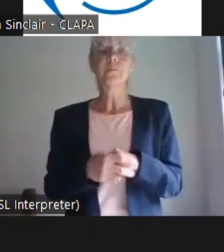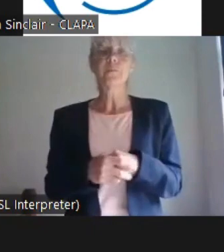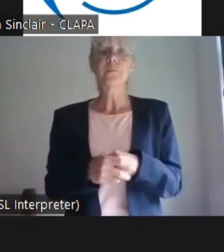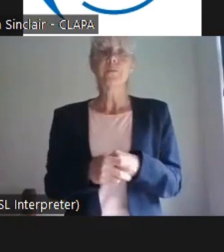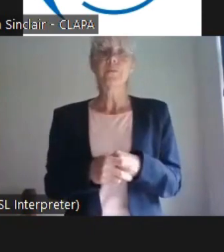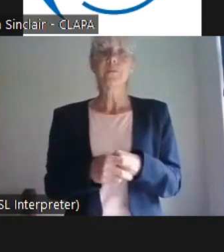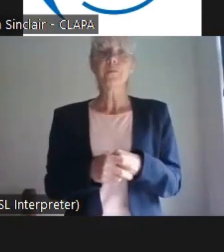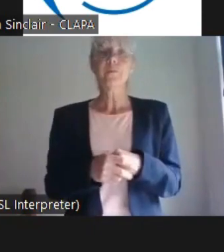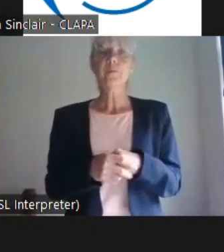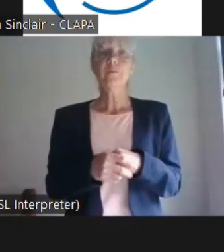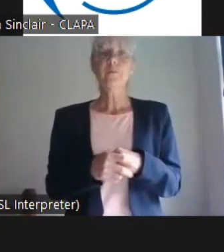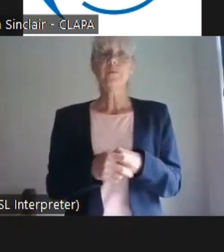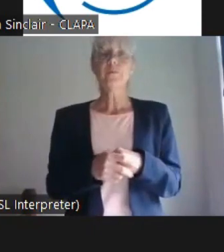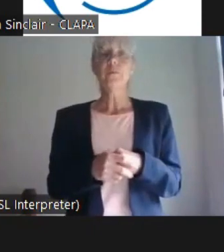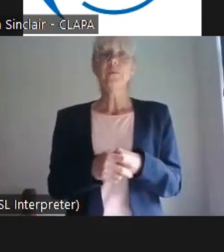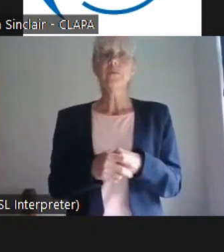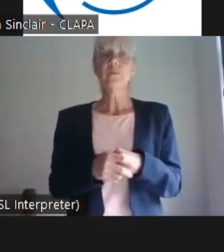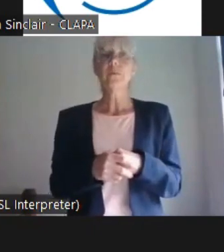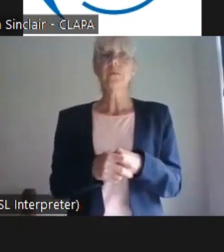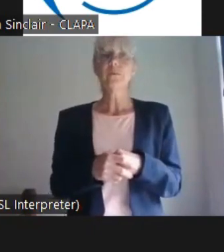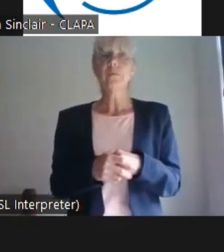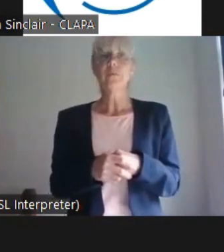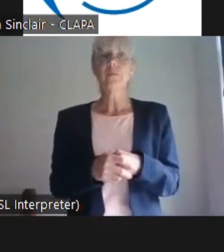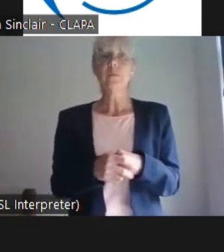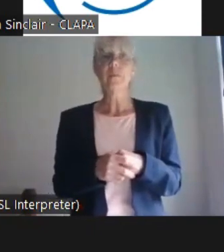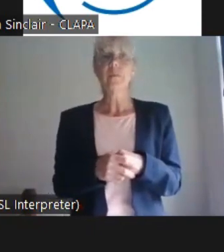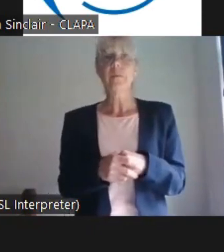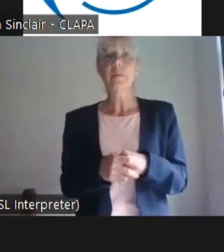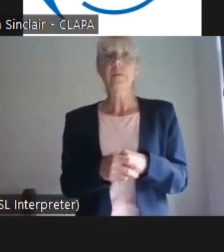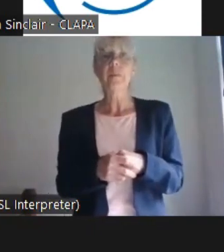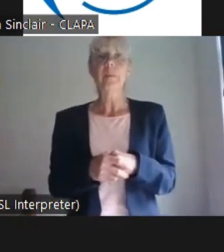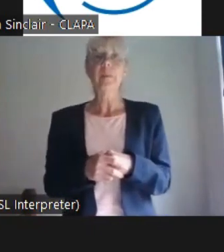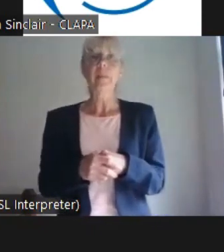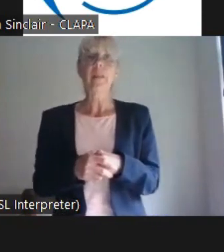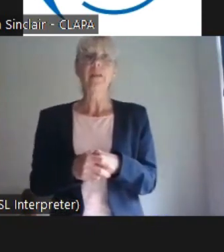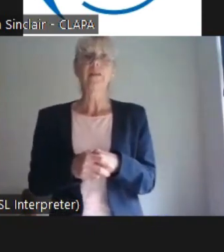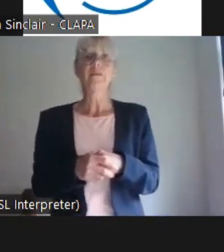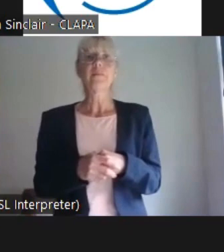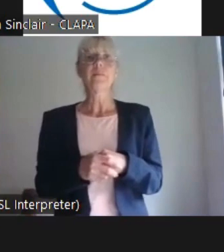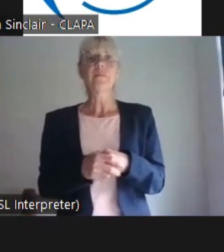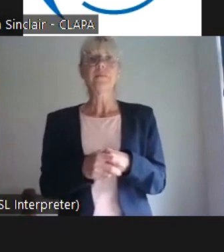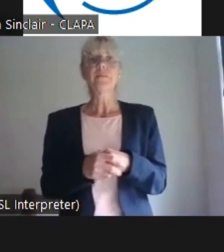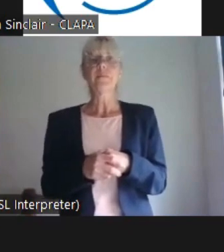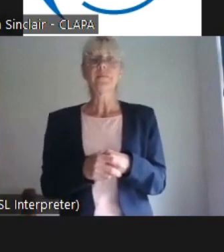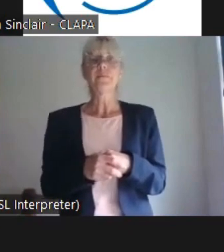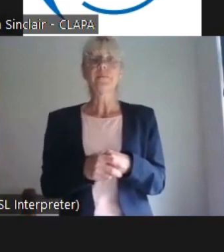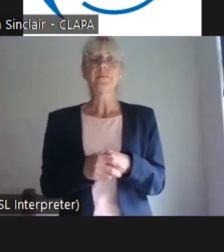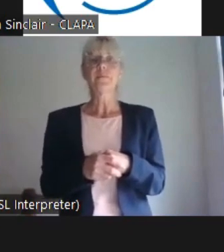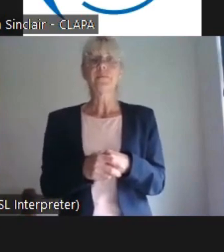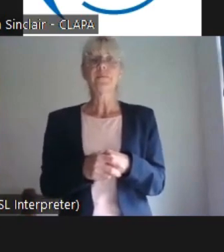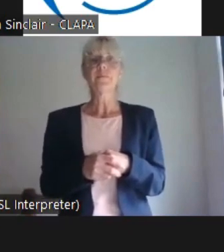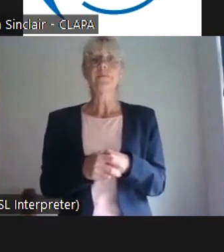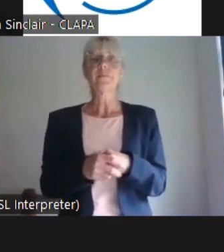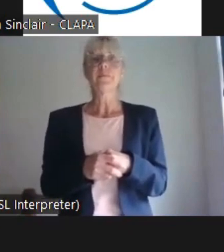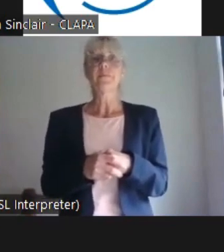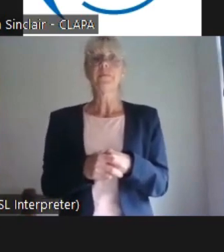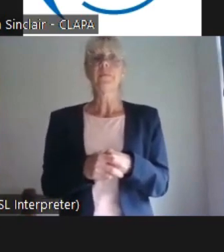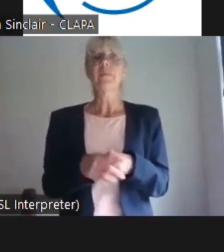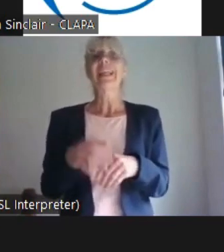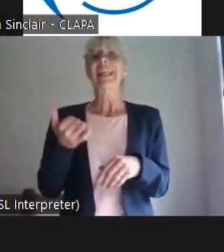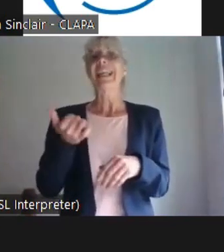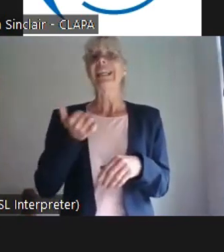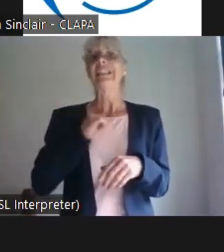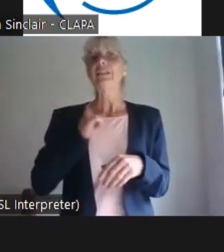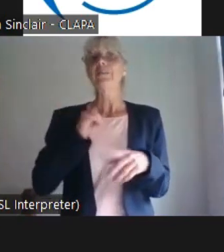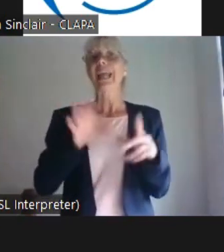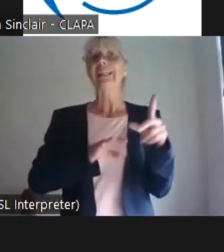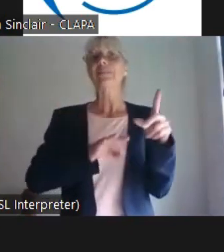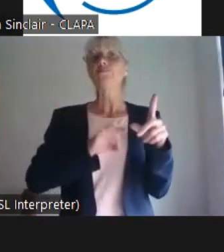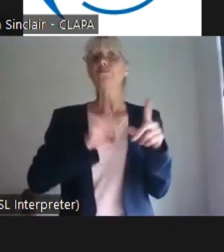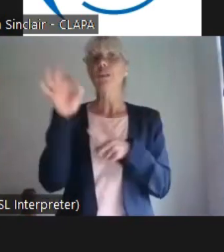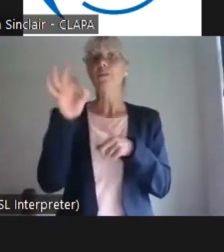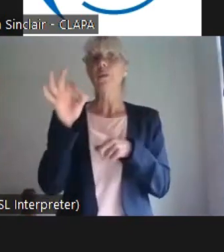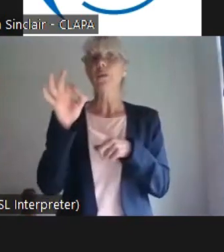um so yes I think it we would expect things to improve because these taken to caliber also